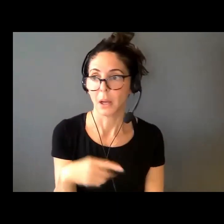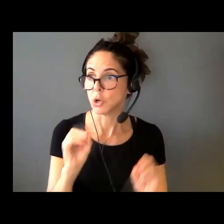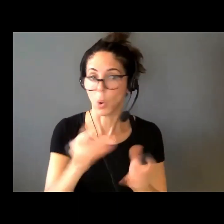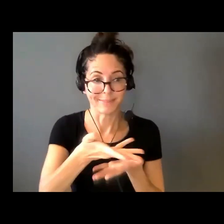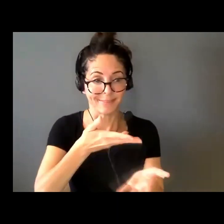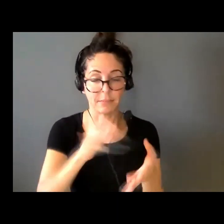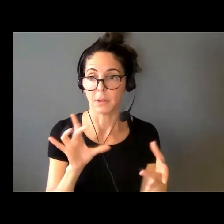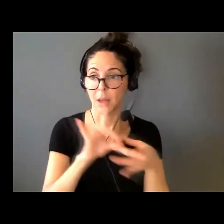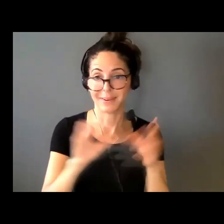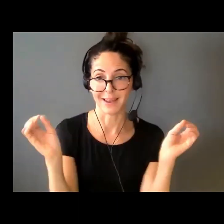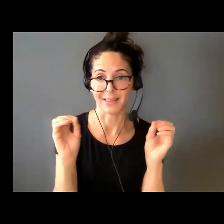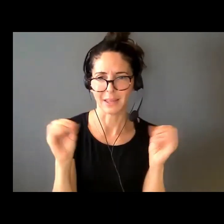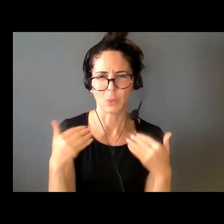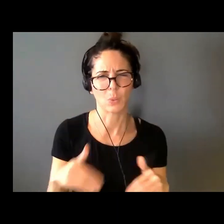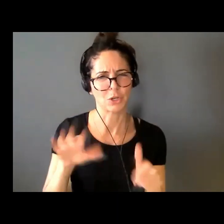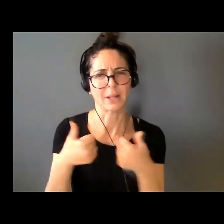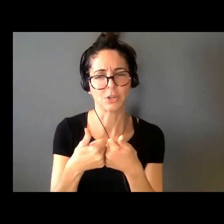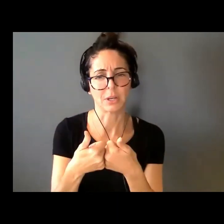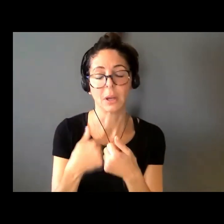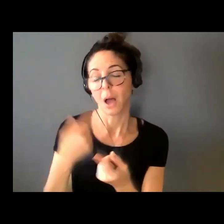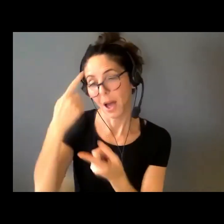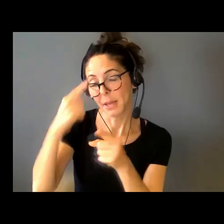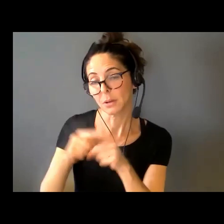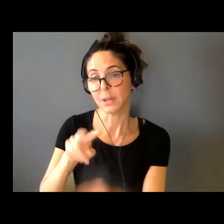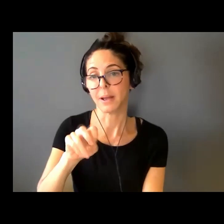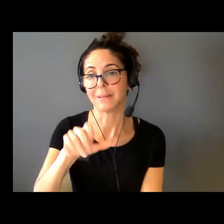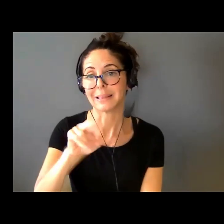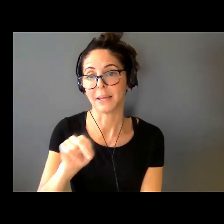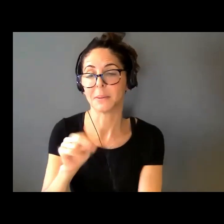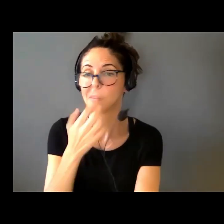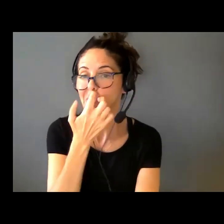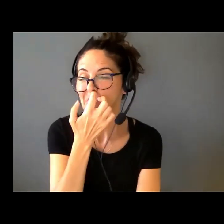And I agree with Evelyn, I think it's not only somebody who can come from all over the world to